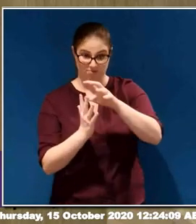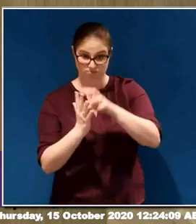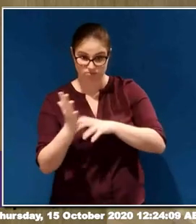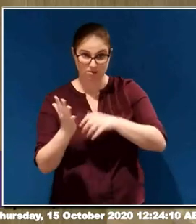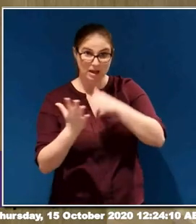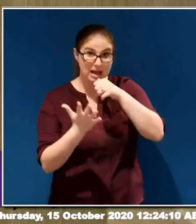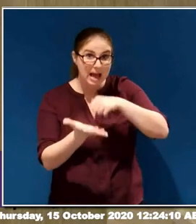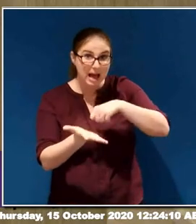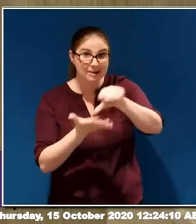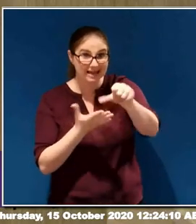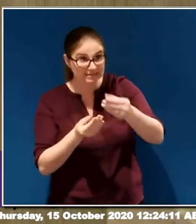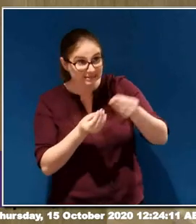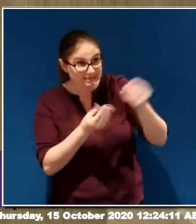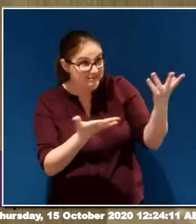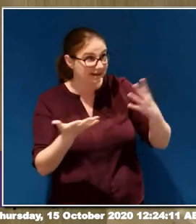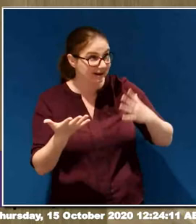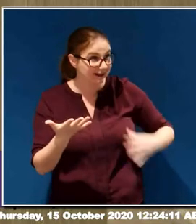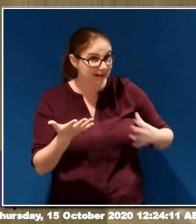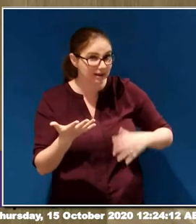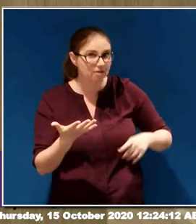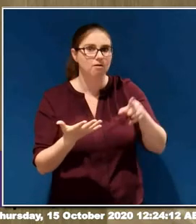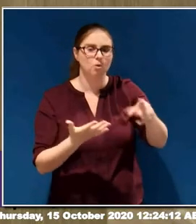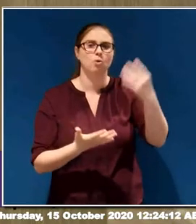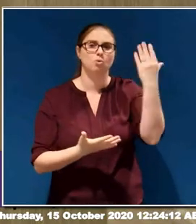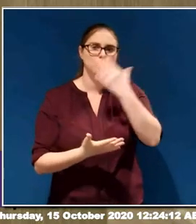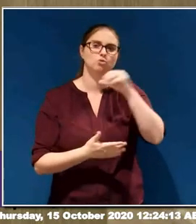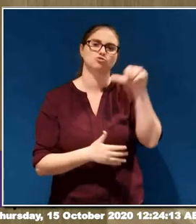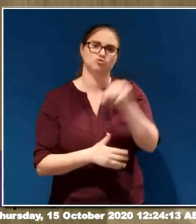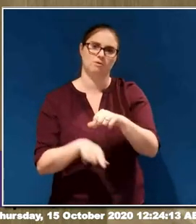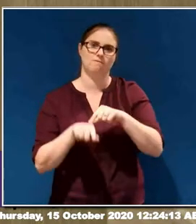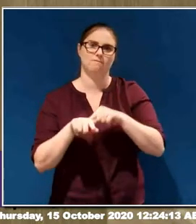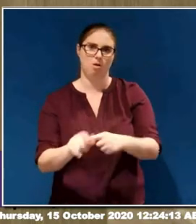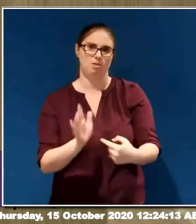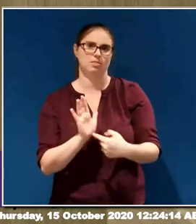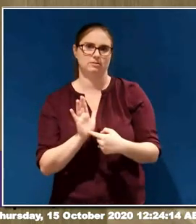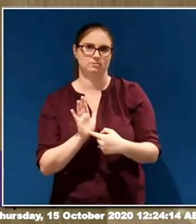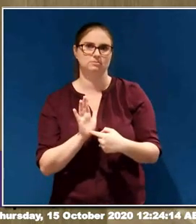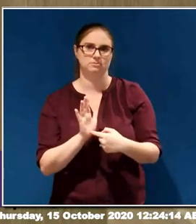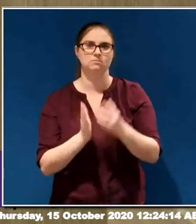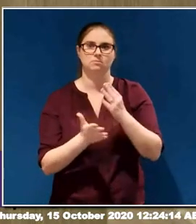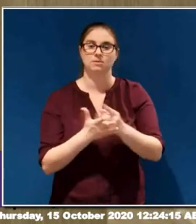which is usually directly involved with the student who they're applying for. OK.